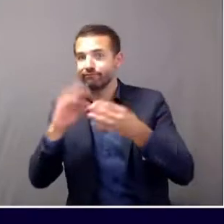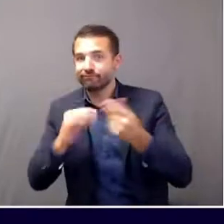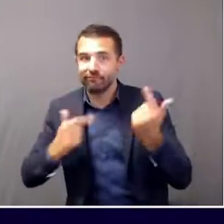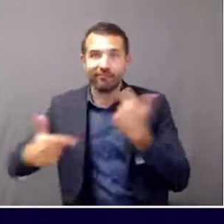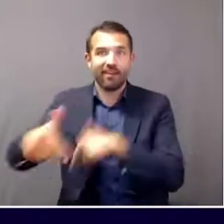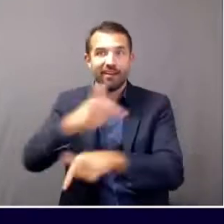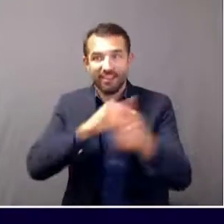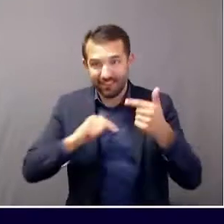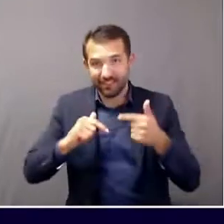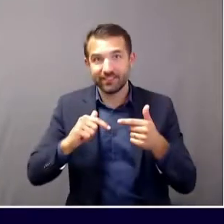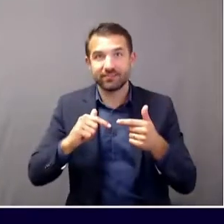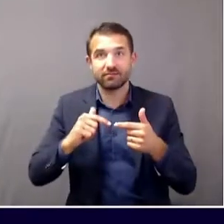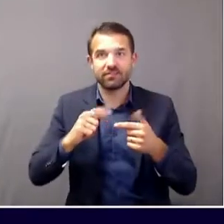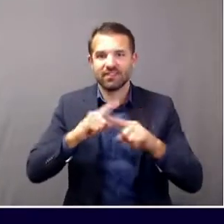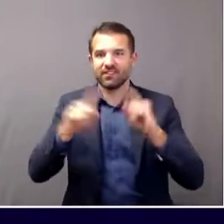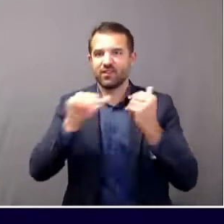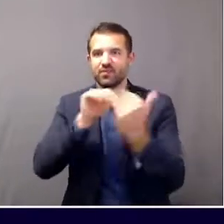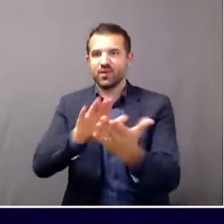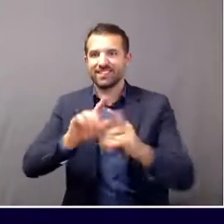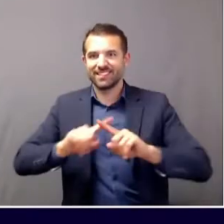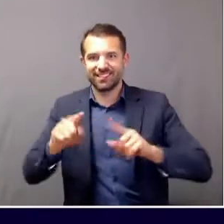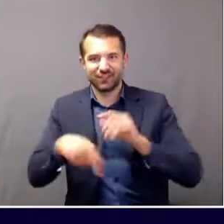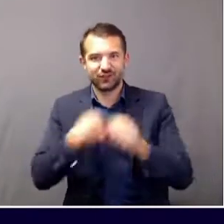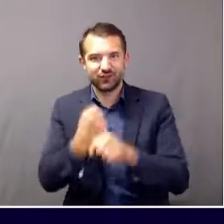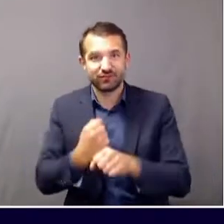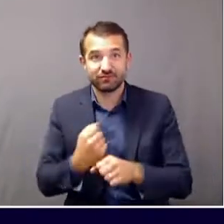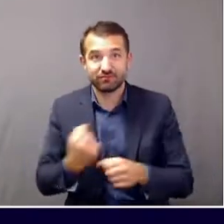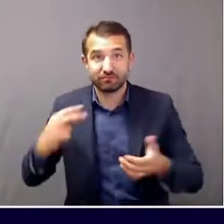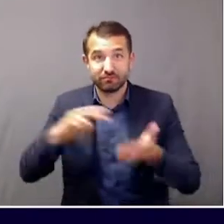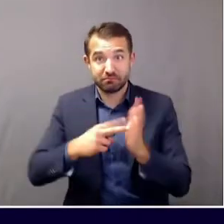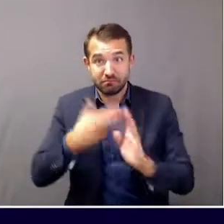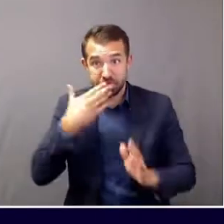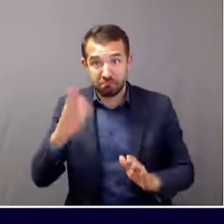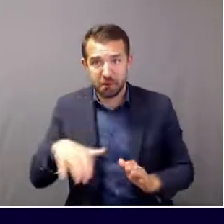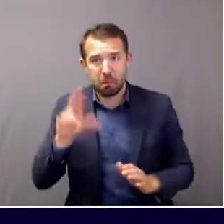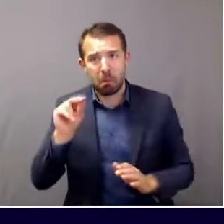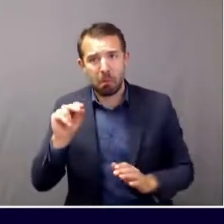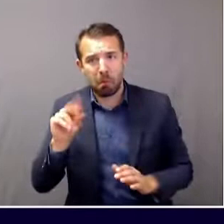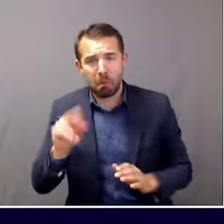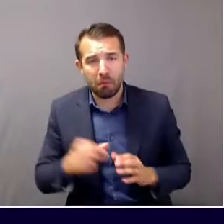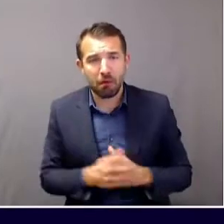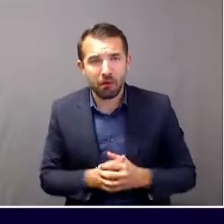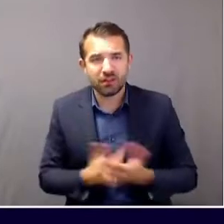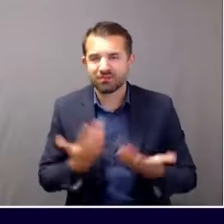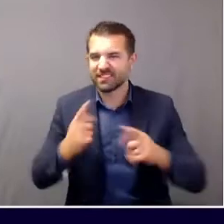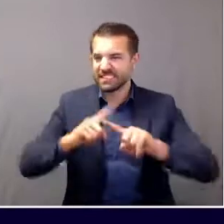that my family and I are going